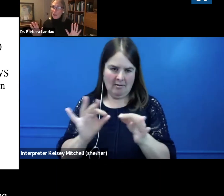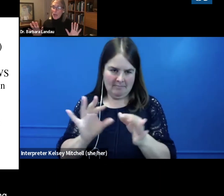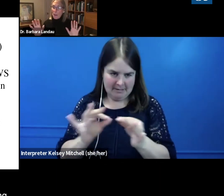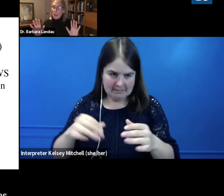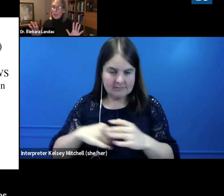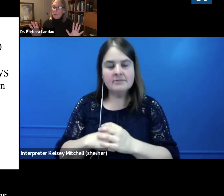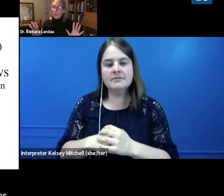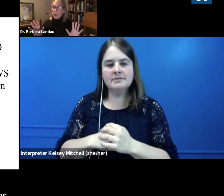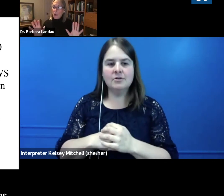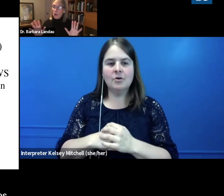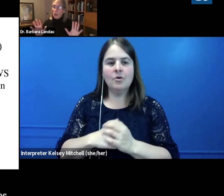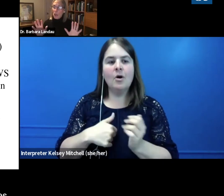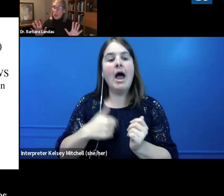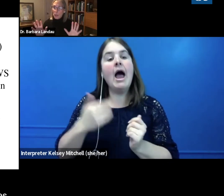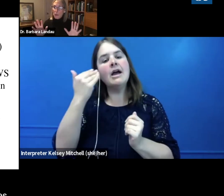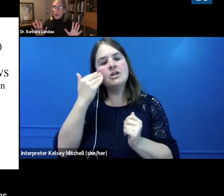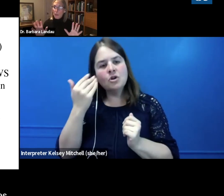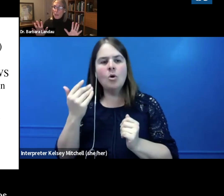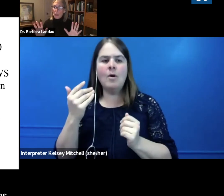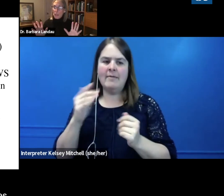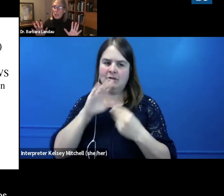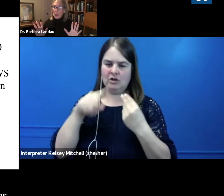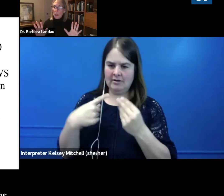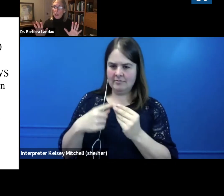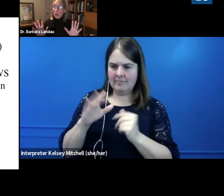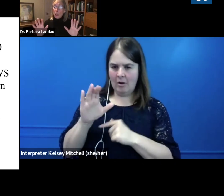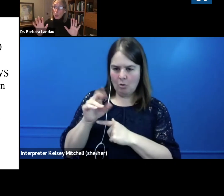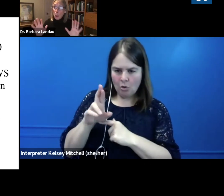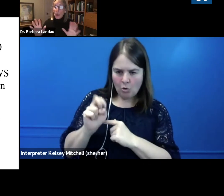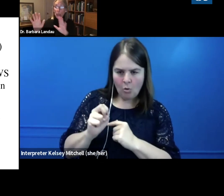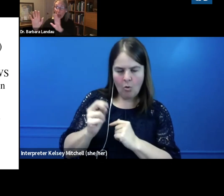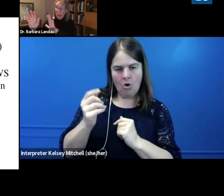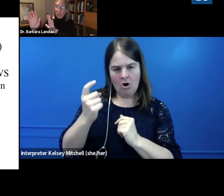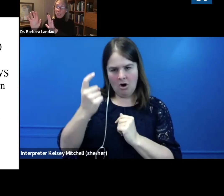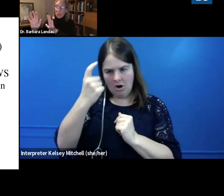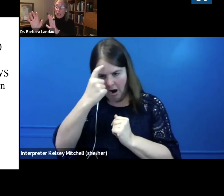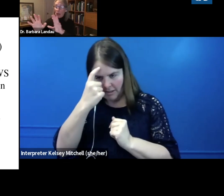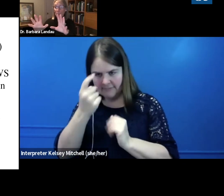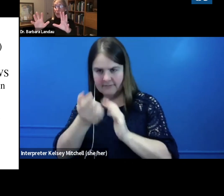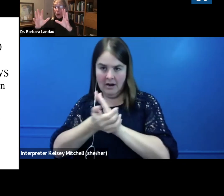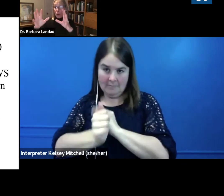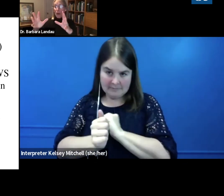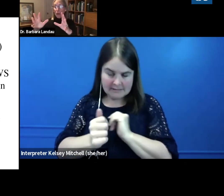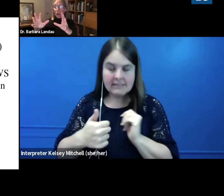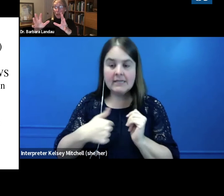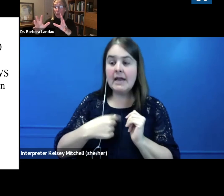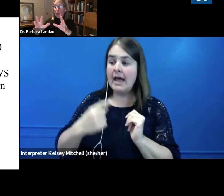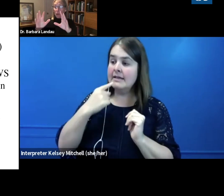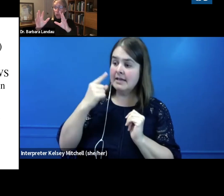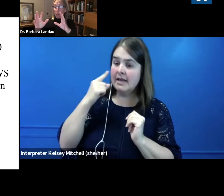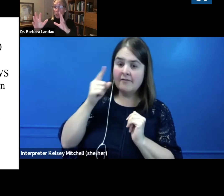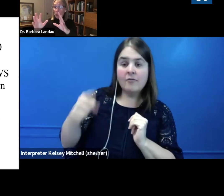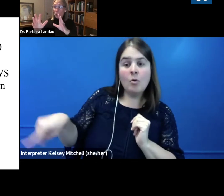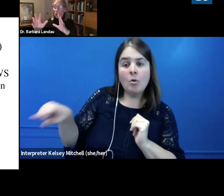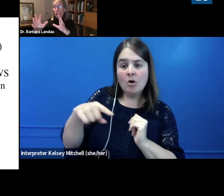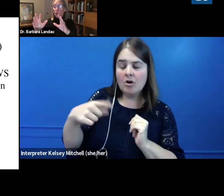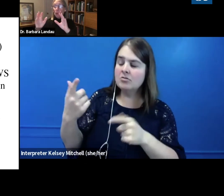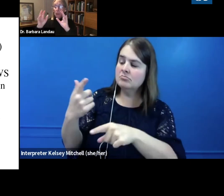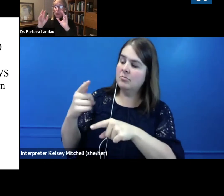saying many of these core cognitive competencies look in adolescence now it's like they're around the level of a four to